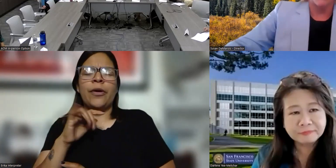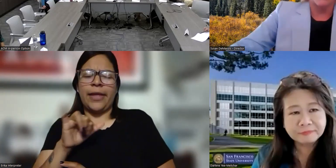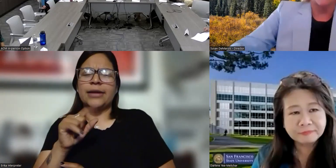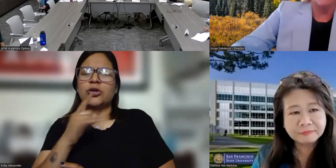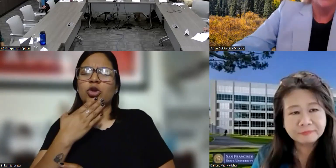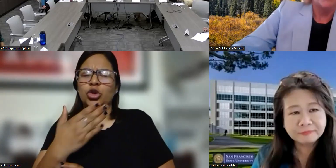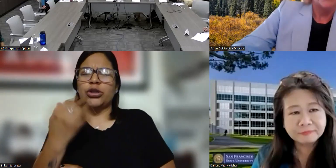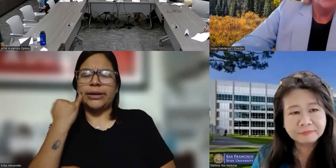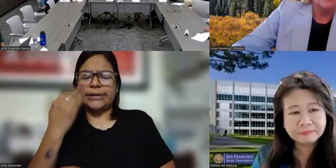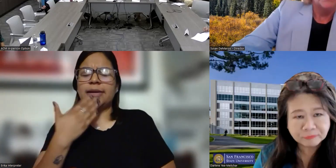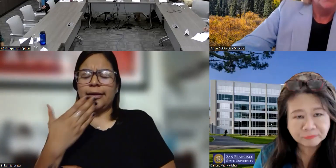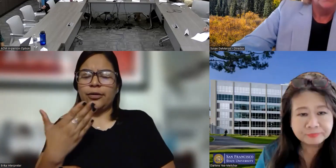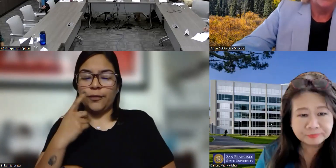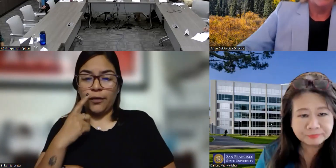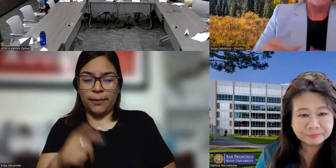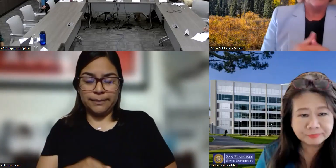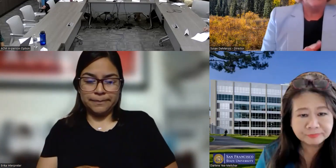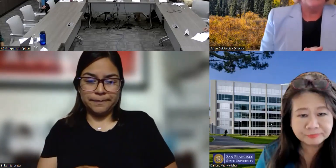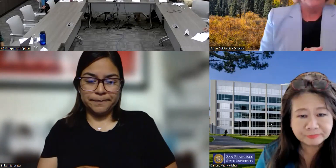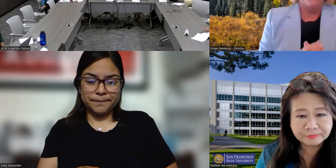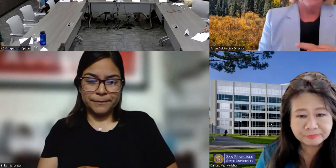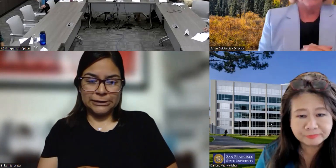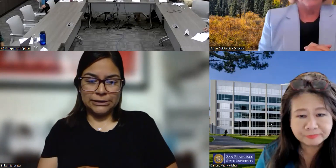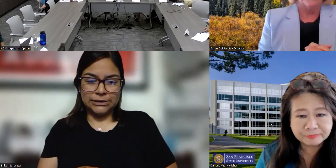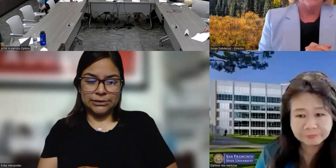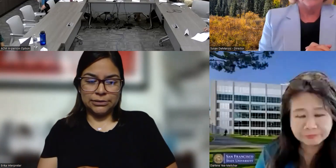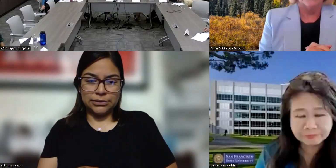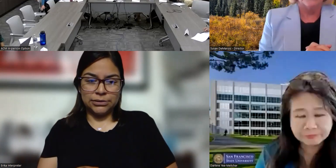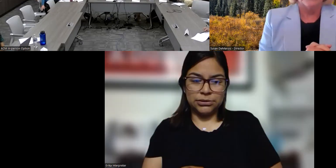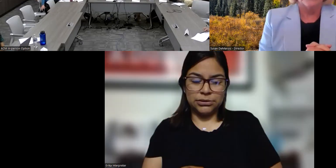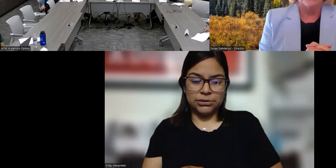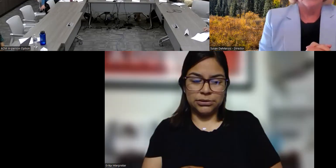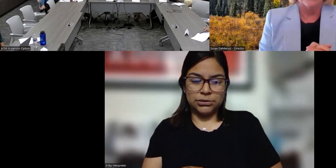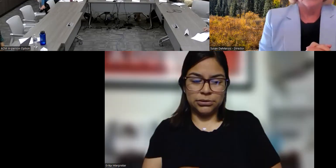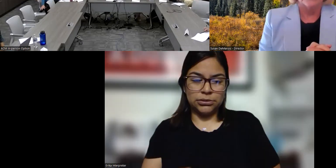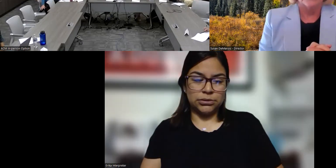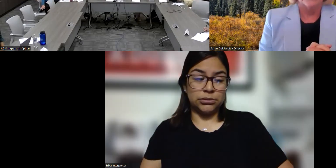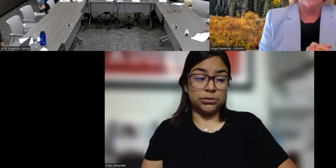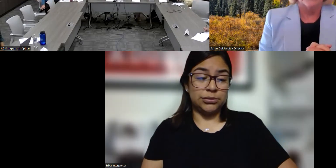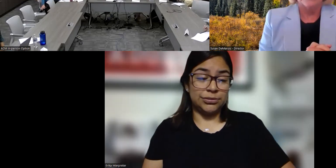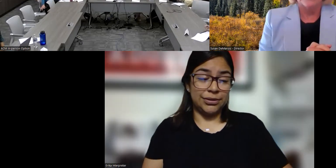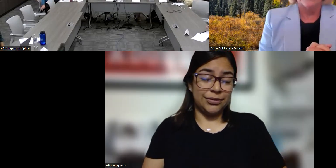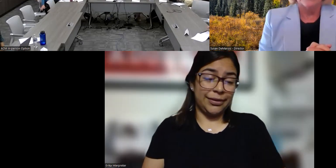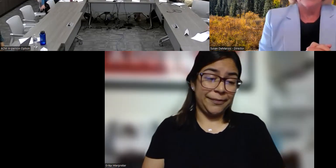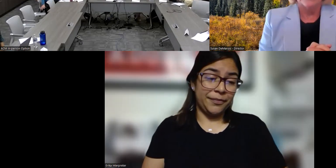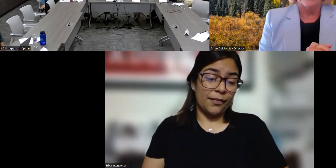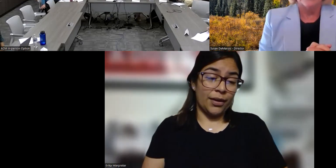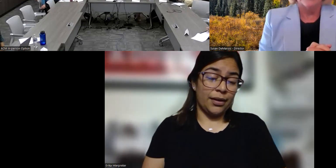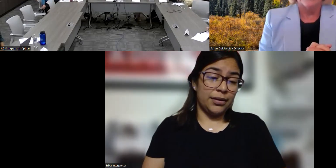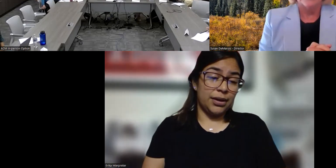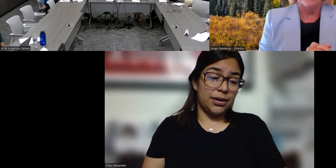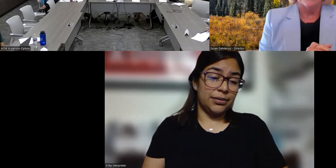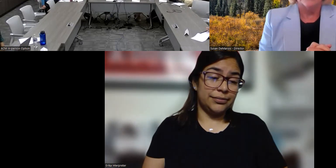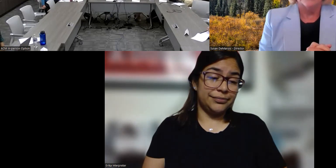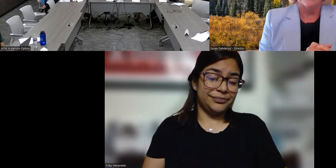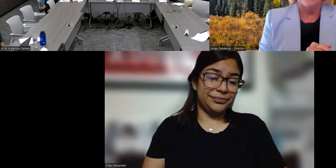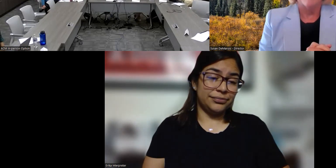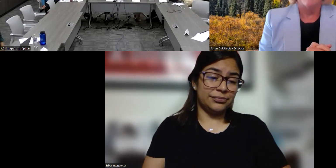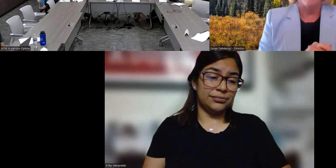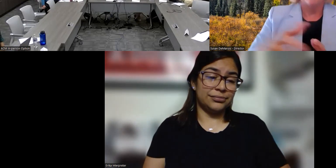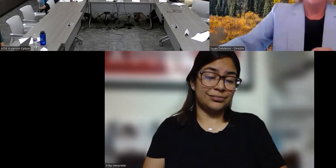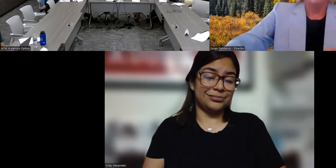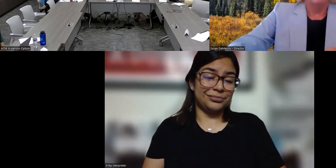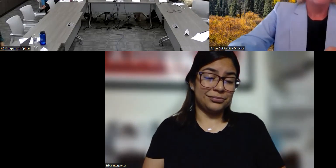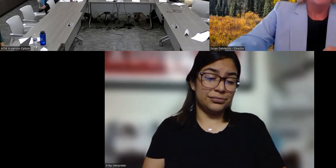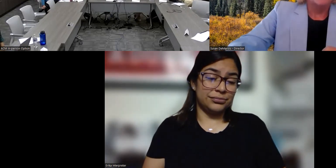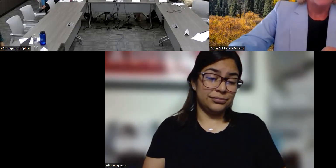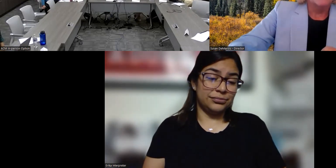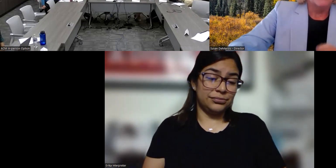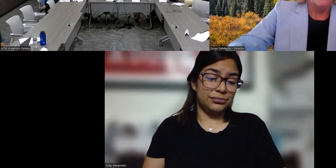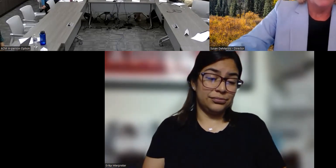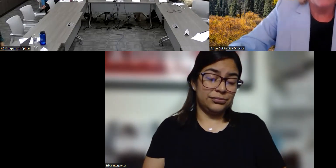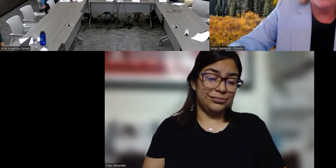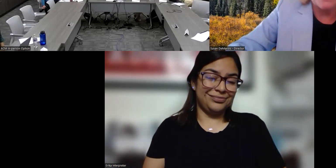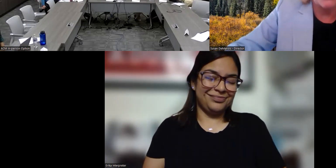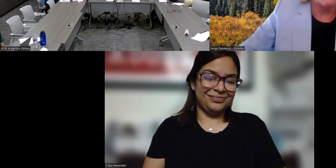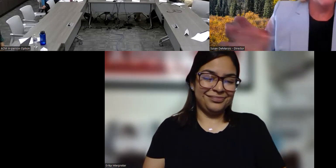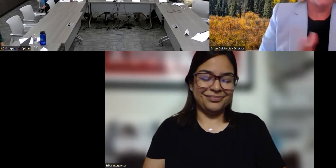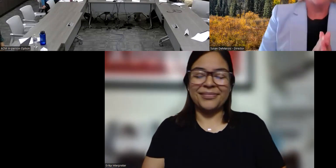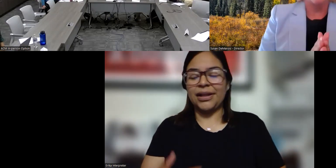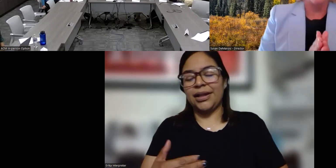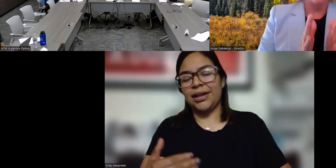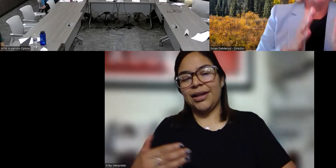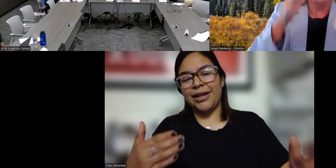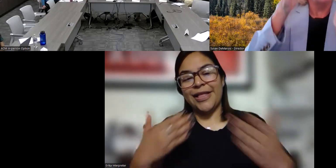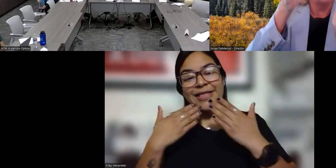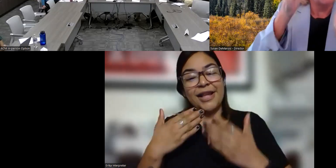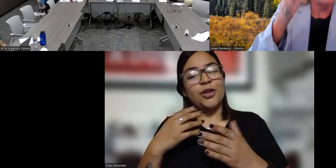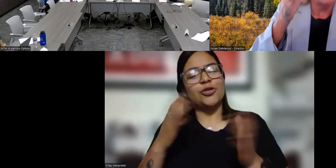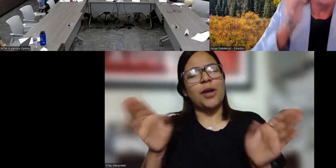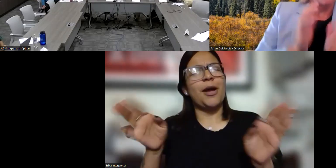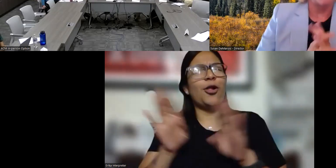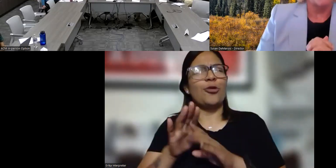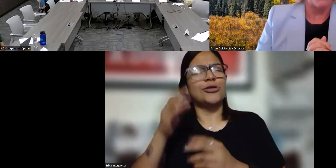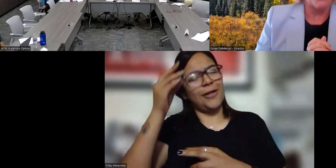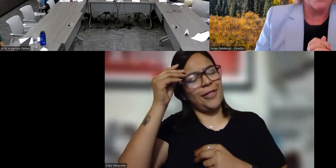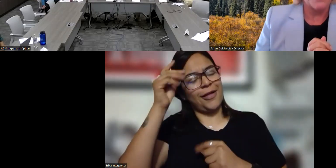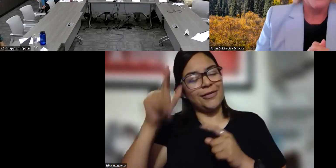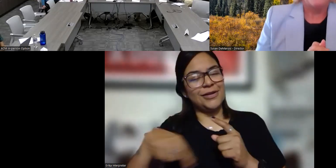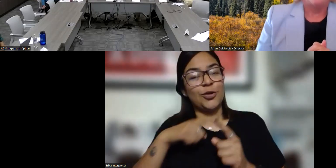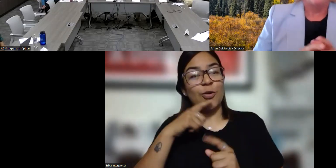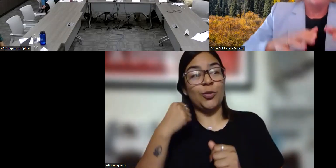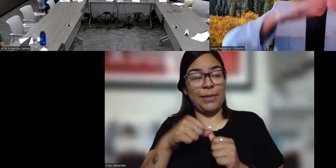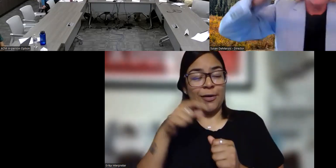Darlene great well then my closing thought will be this is just one sliver of our work uh this